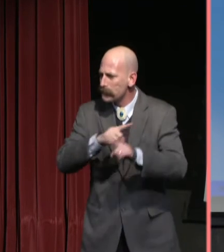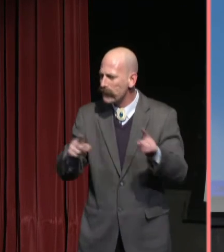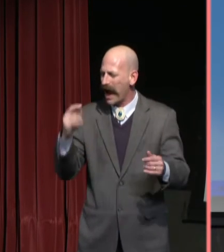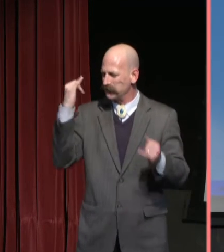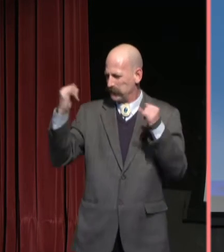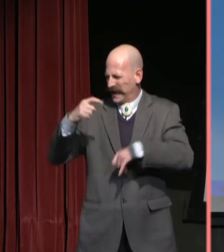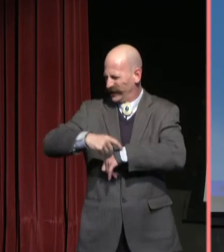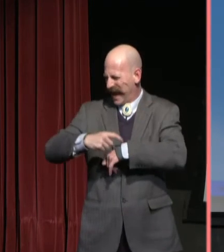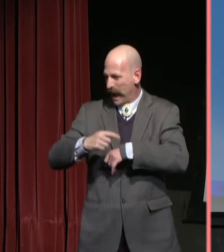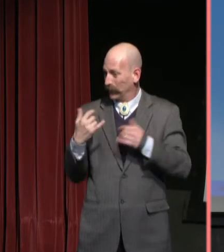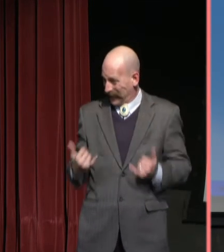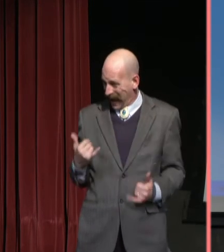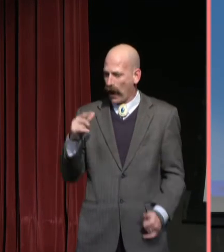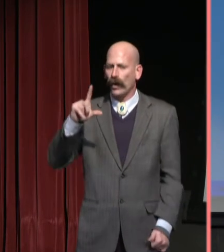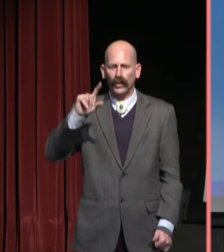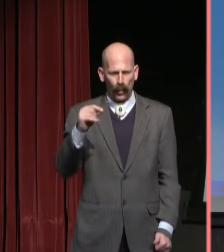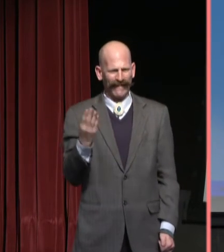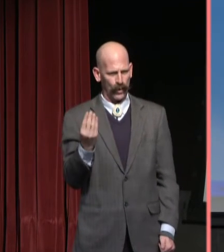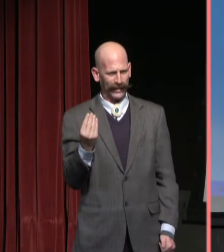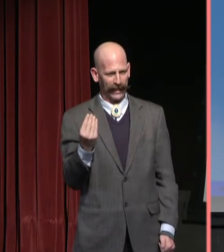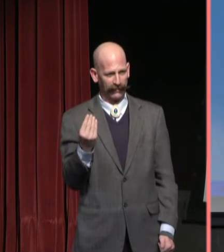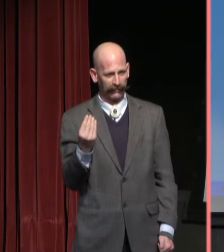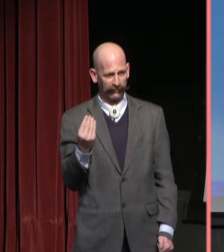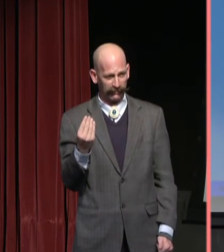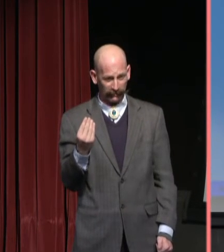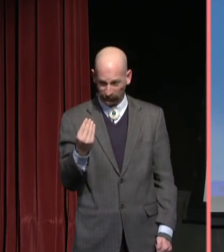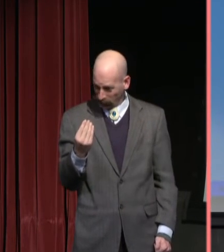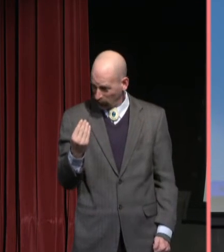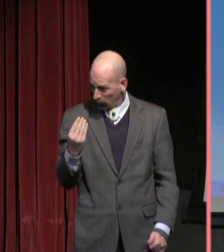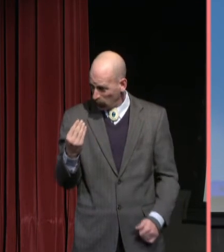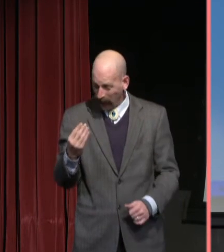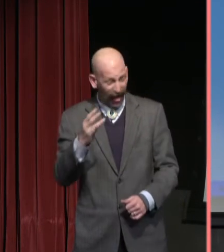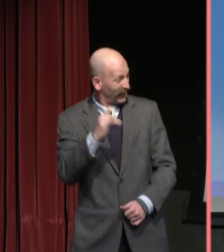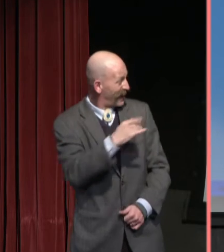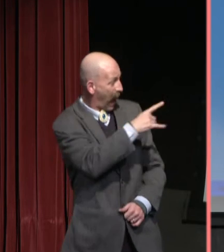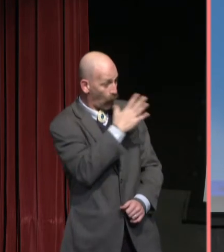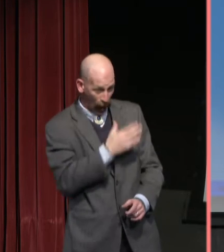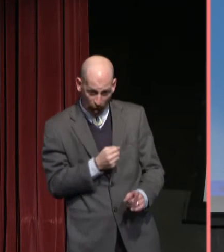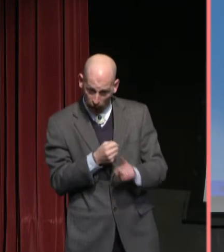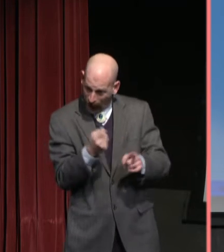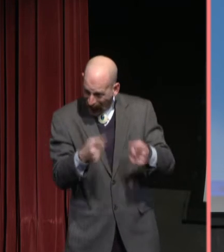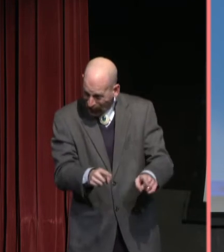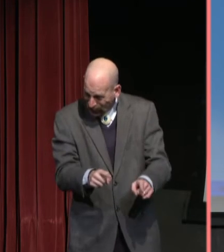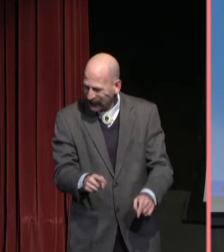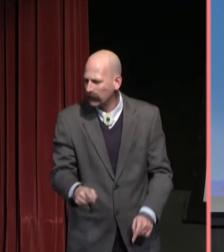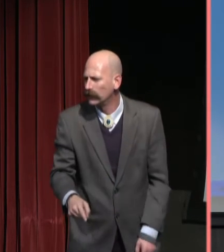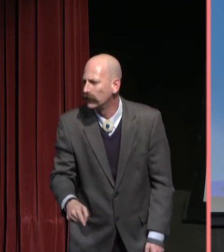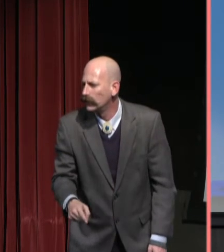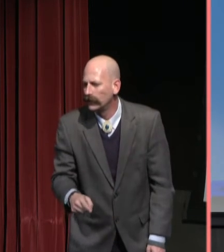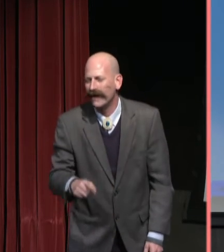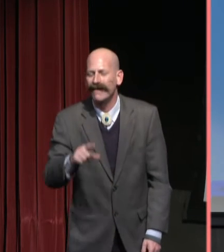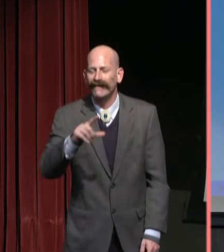Here we are in 2014, it would take 50,000 years before this would happen. So it's not an immediate problem.